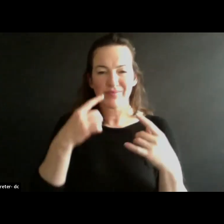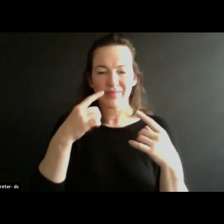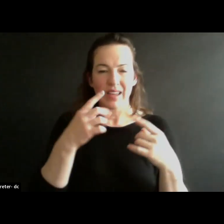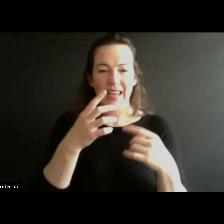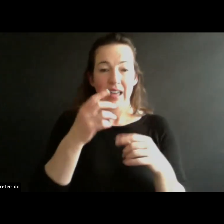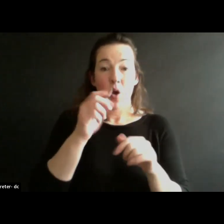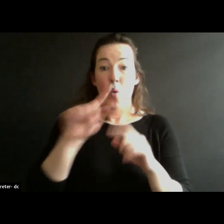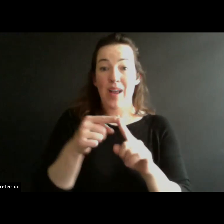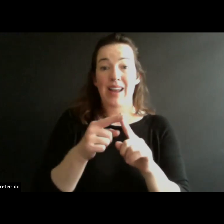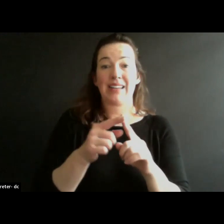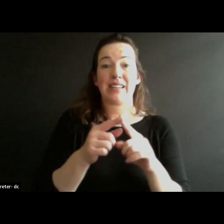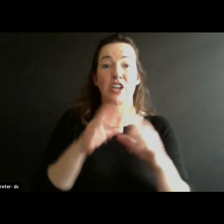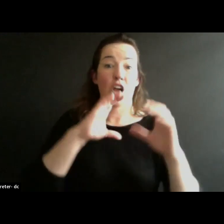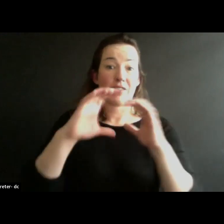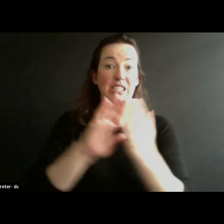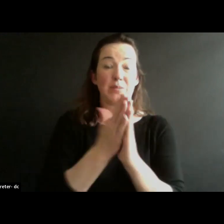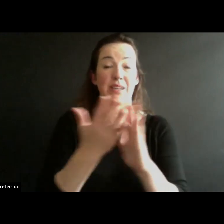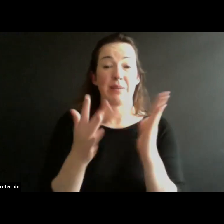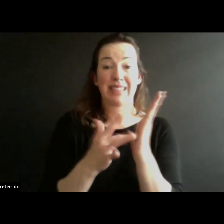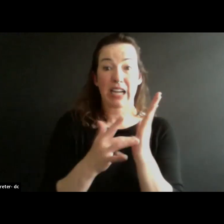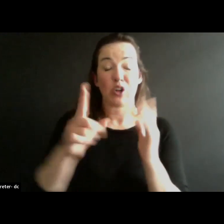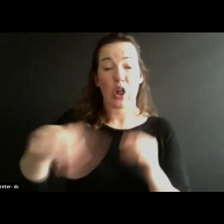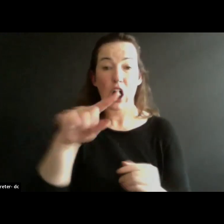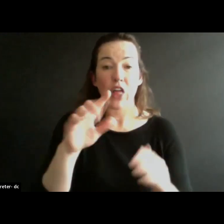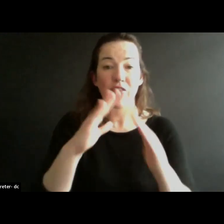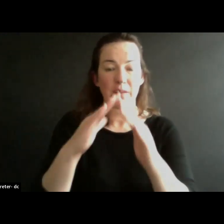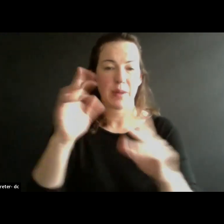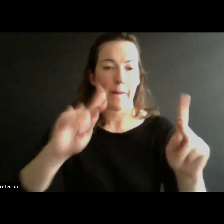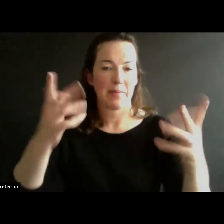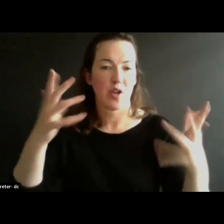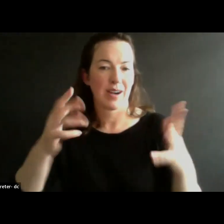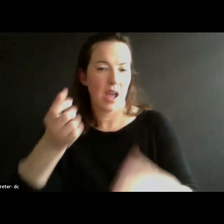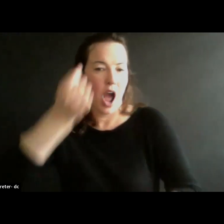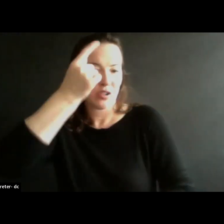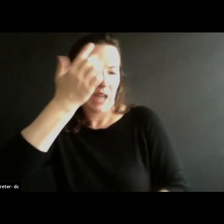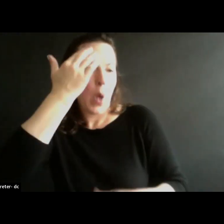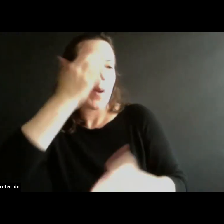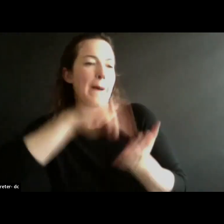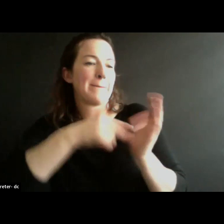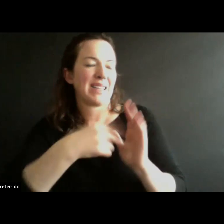technical community can participate them in them, we host and support community trainings